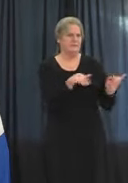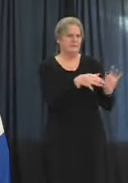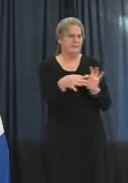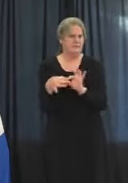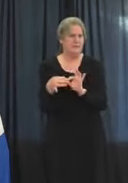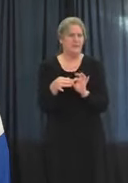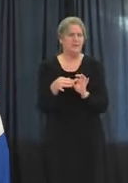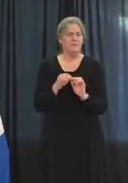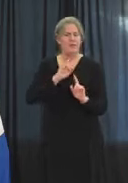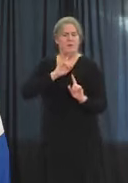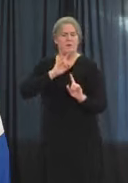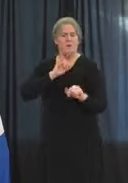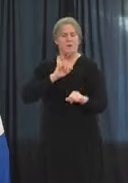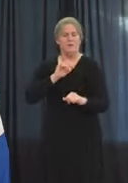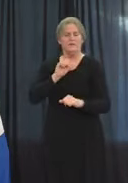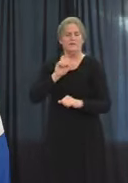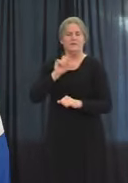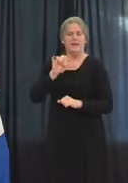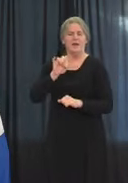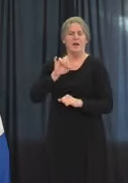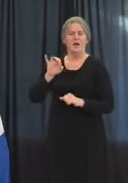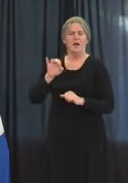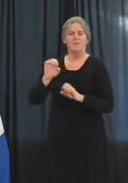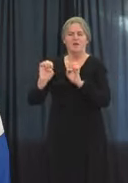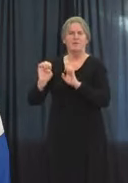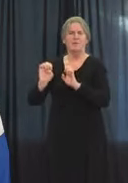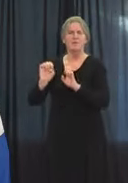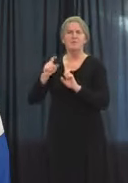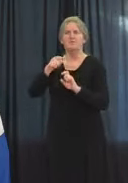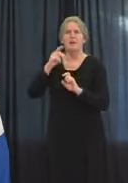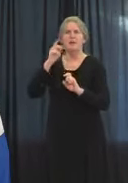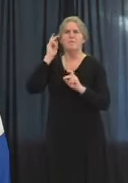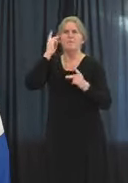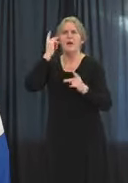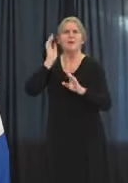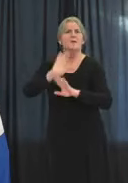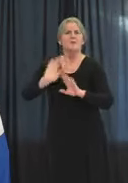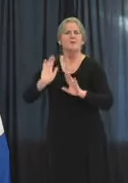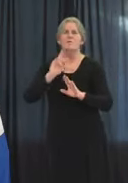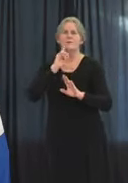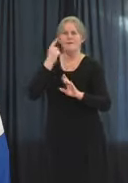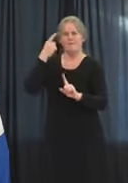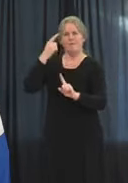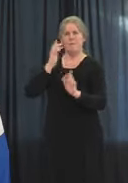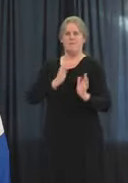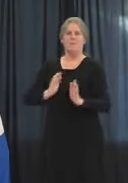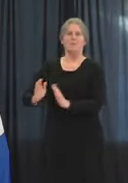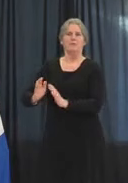that this declaration of the state of emergency should not create panic. It is preparation.